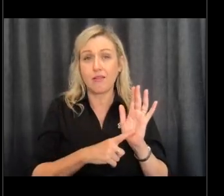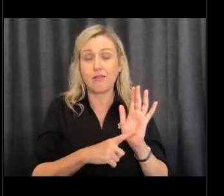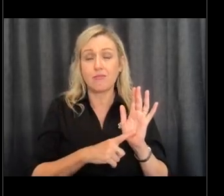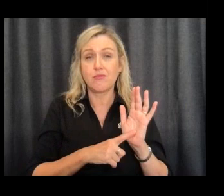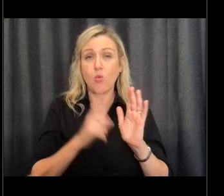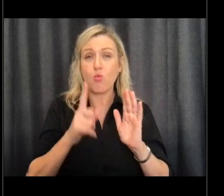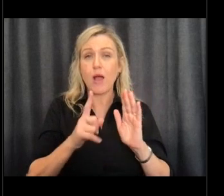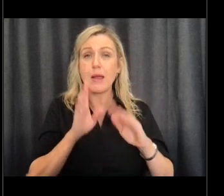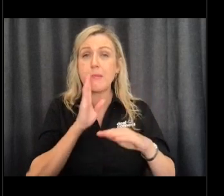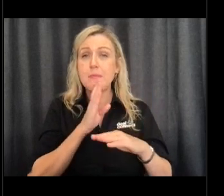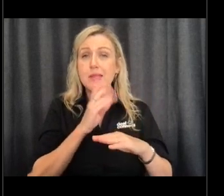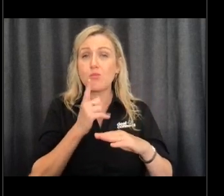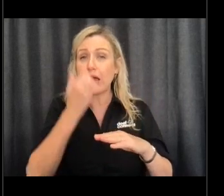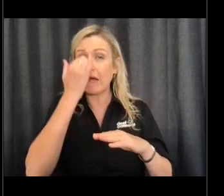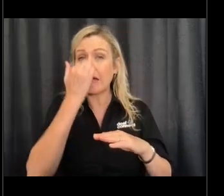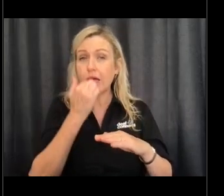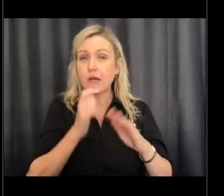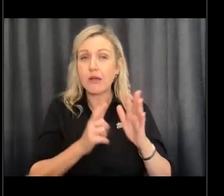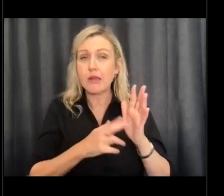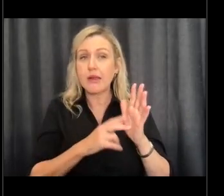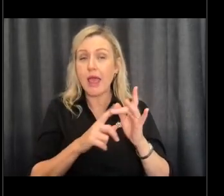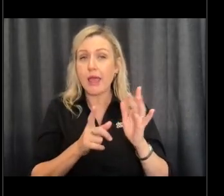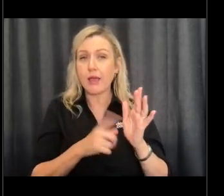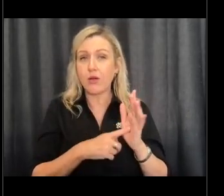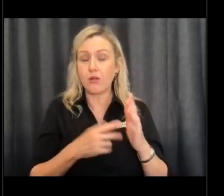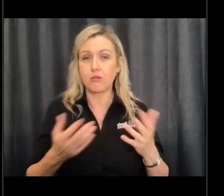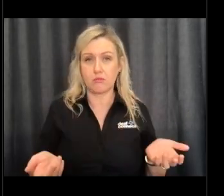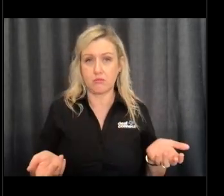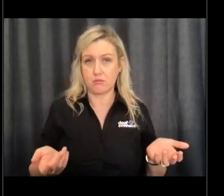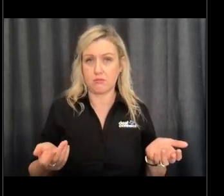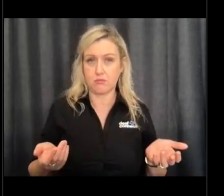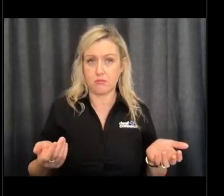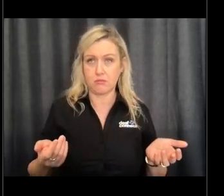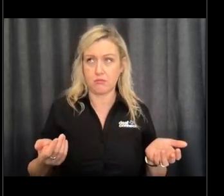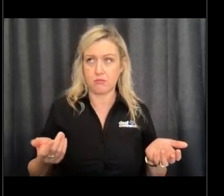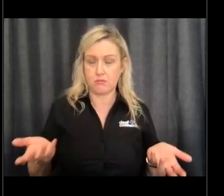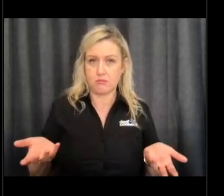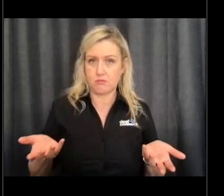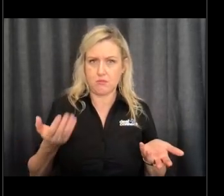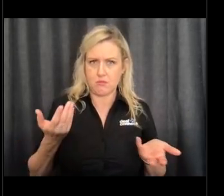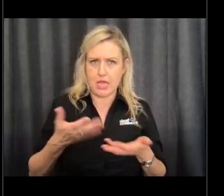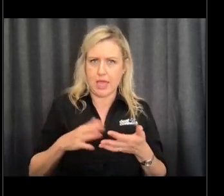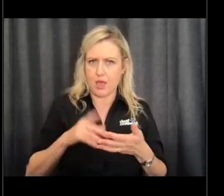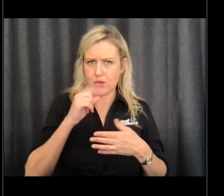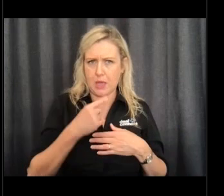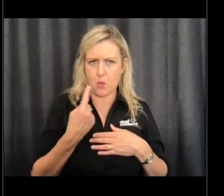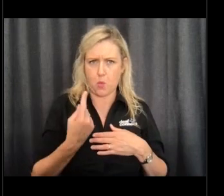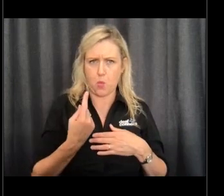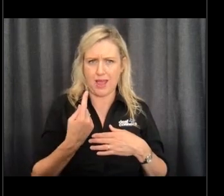unless I get some really good explanation as to how that one nail was the reason the